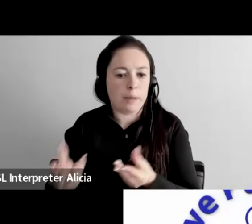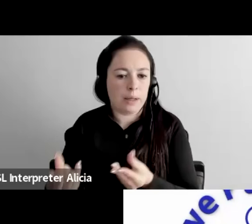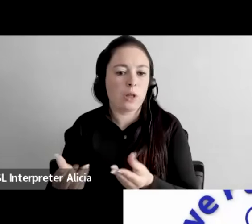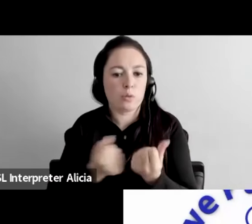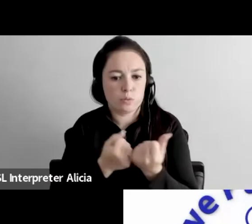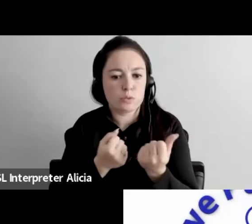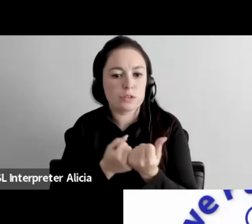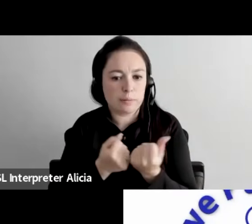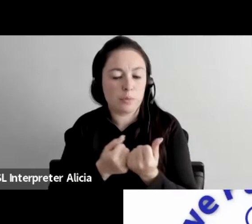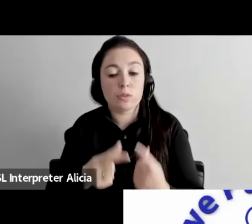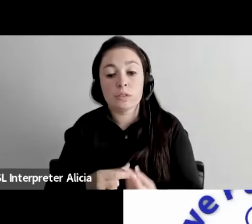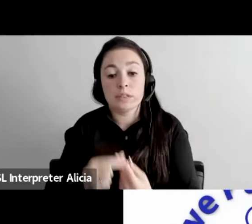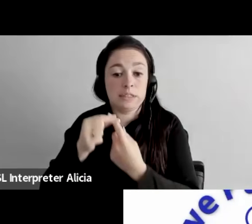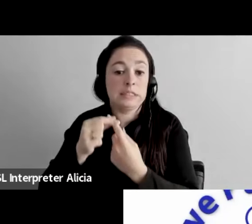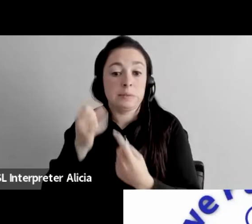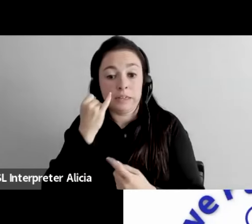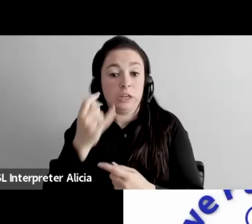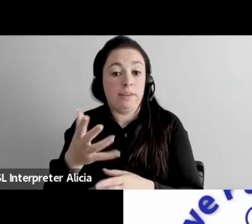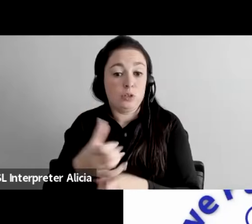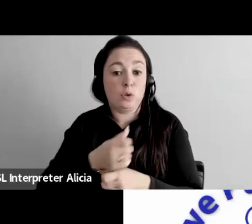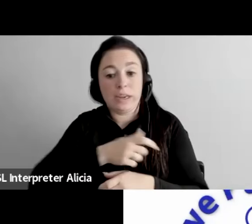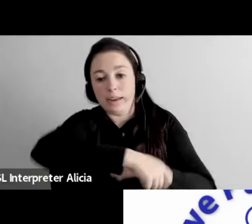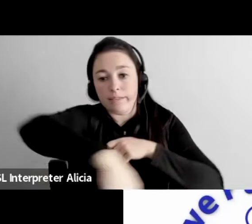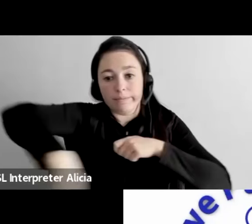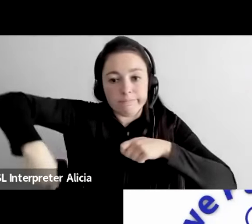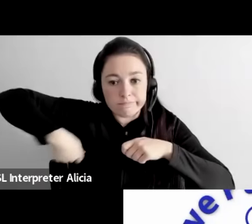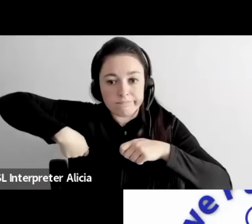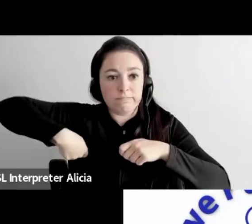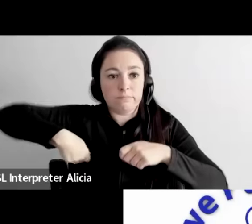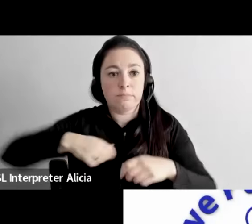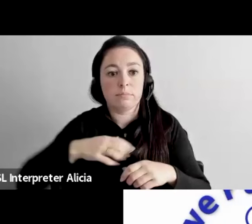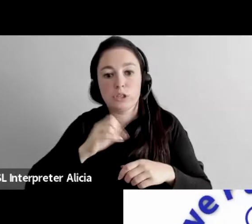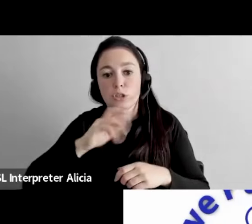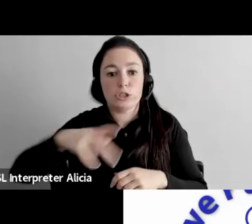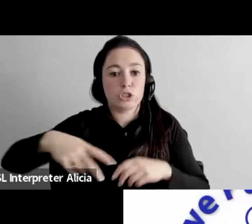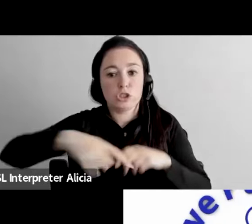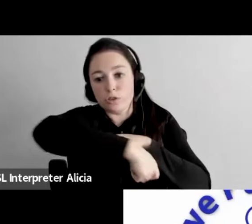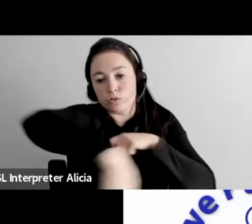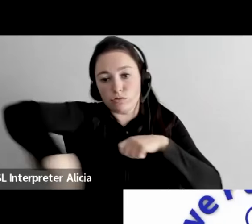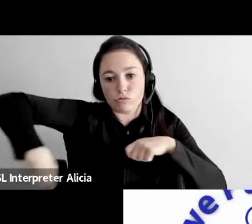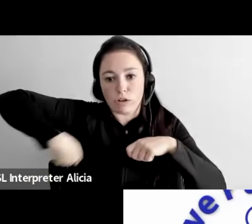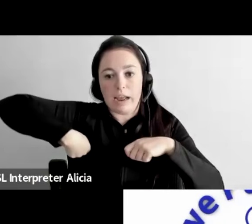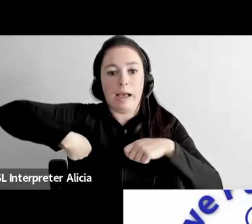you can get a strap behind them if you don't want something or need something different than the my